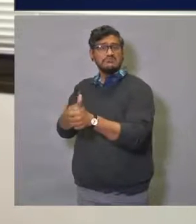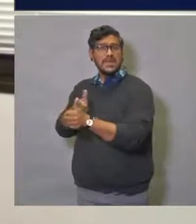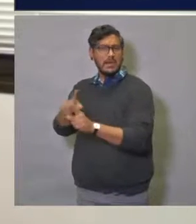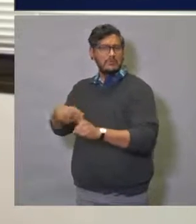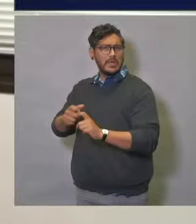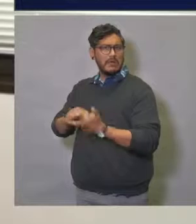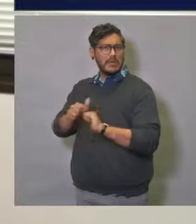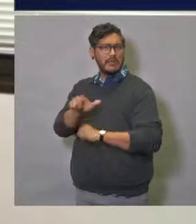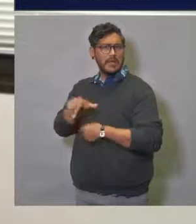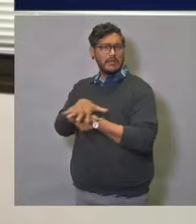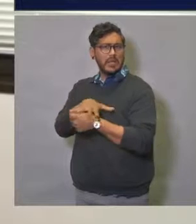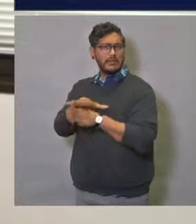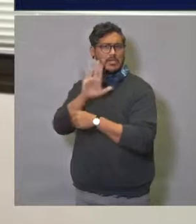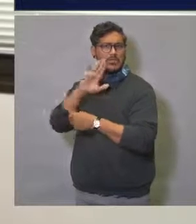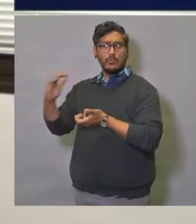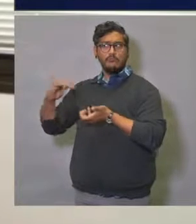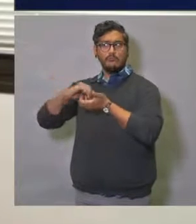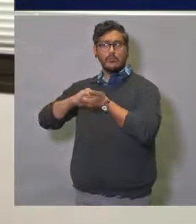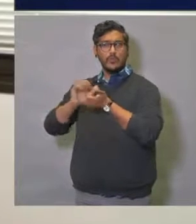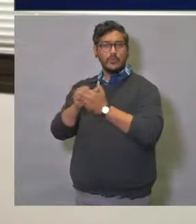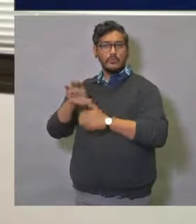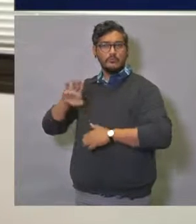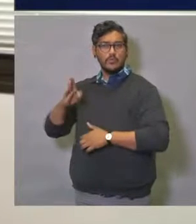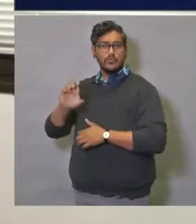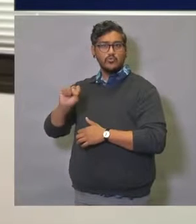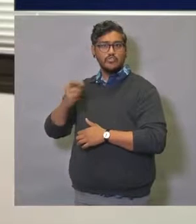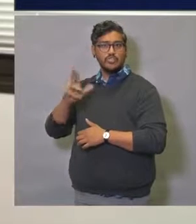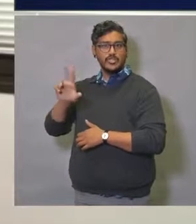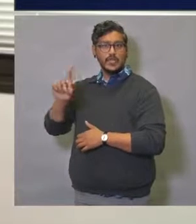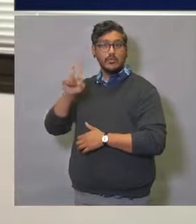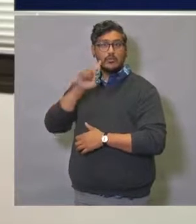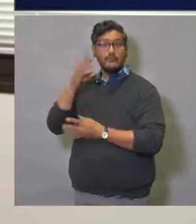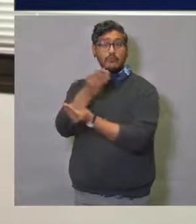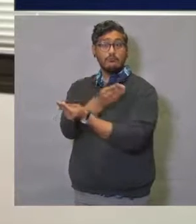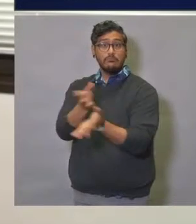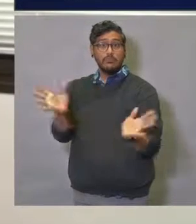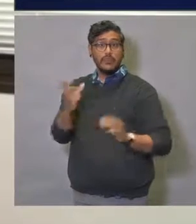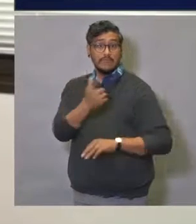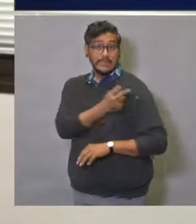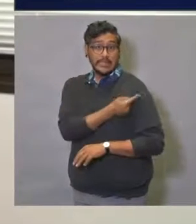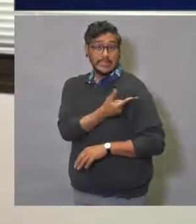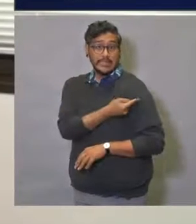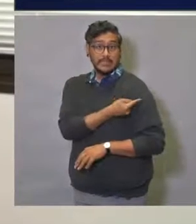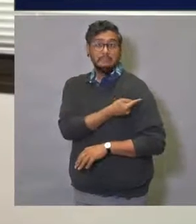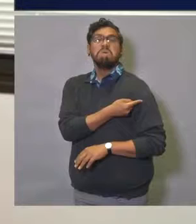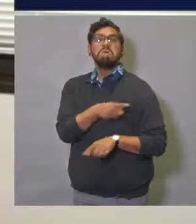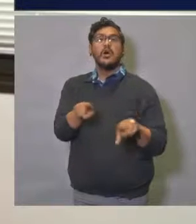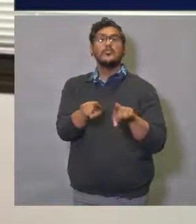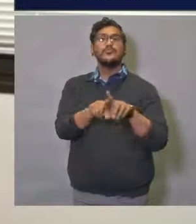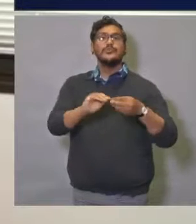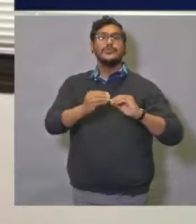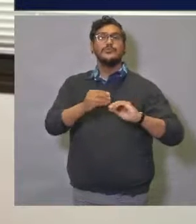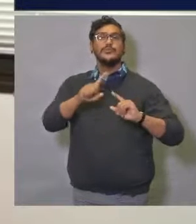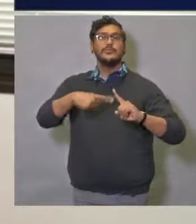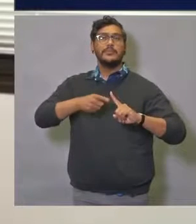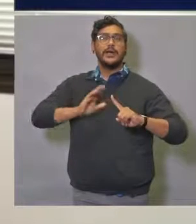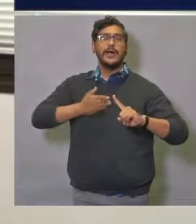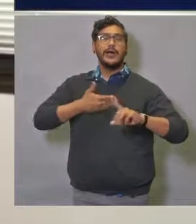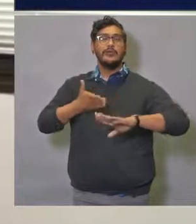PARA ESTE CONDADO, CAMBIOS